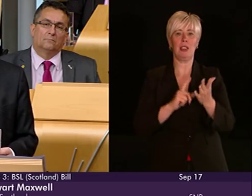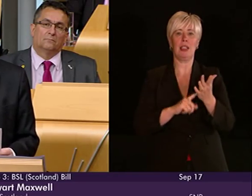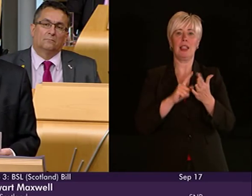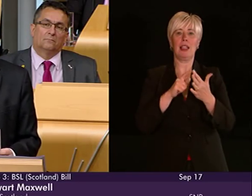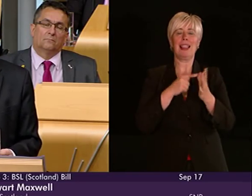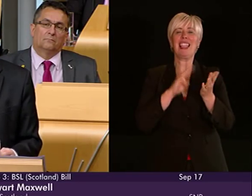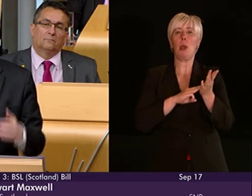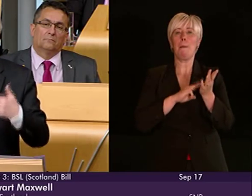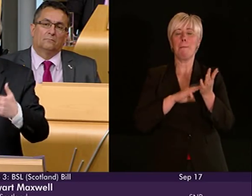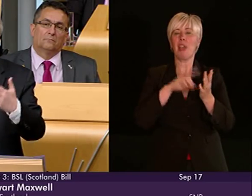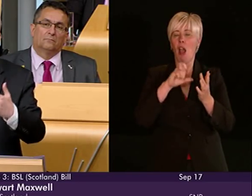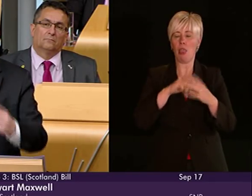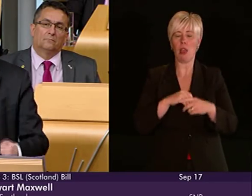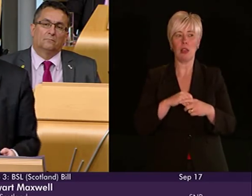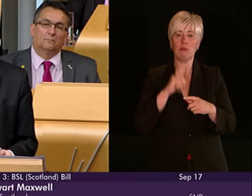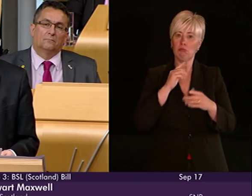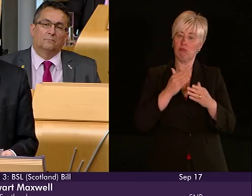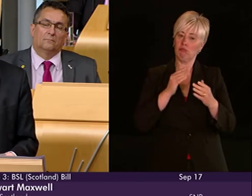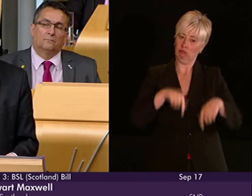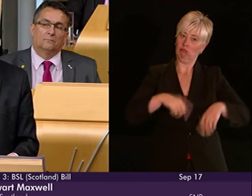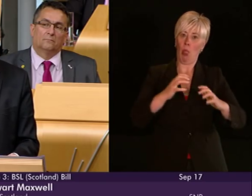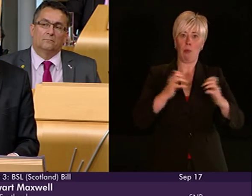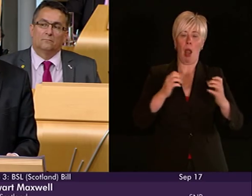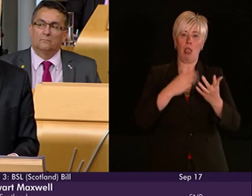those in the Parliament who did all the hard work in making sure that we could achieve